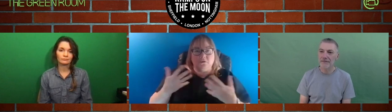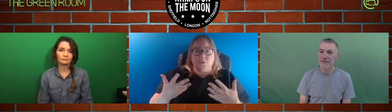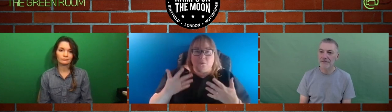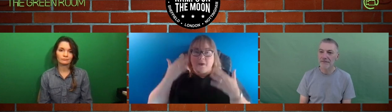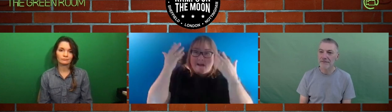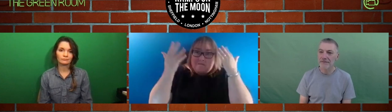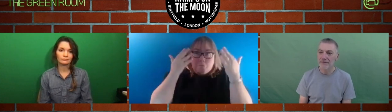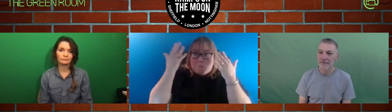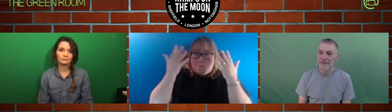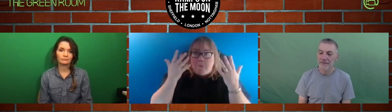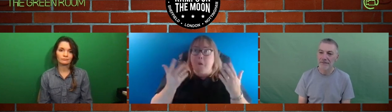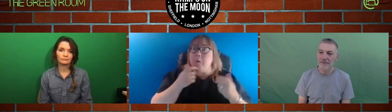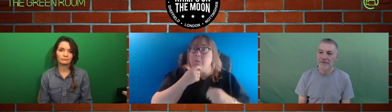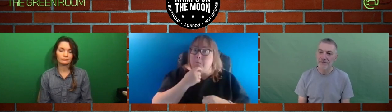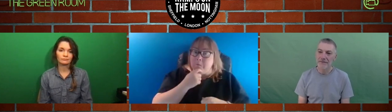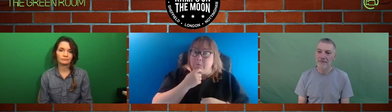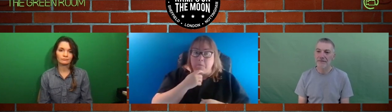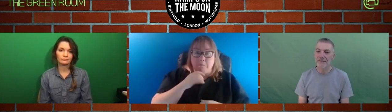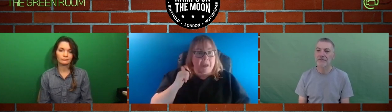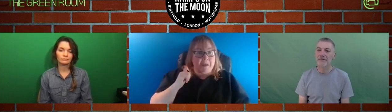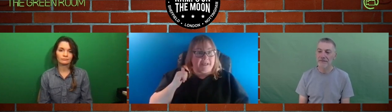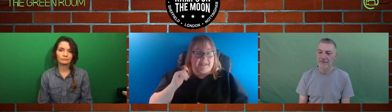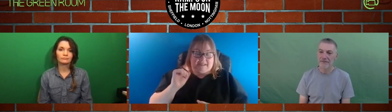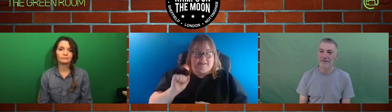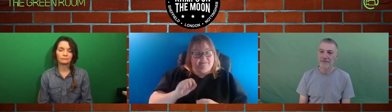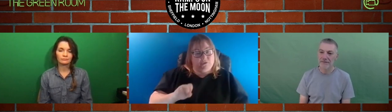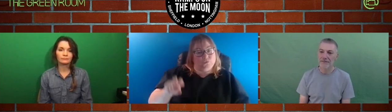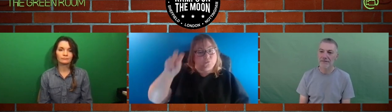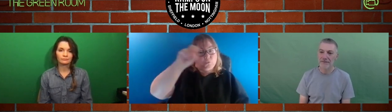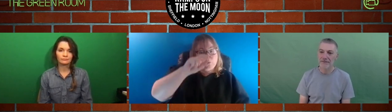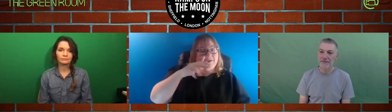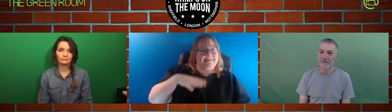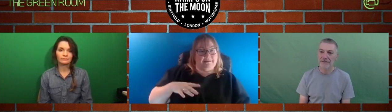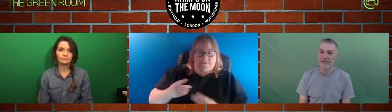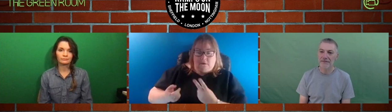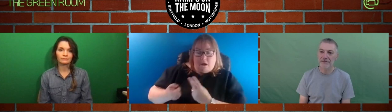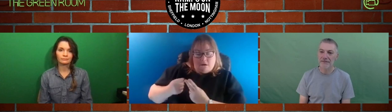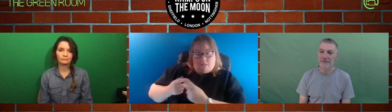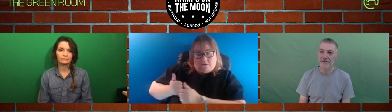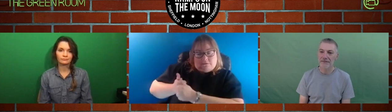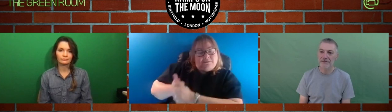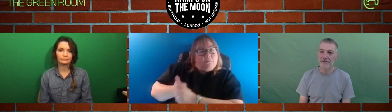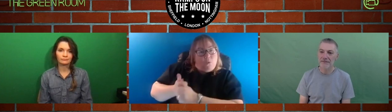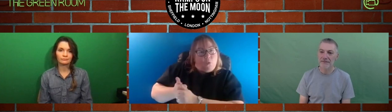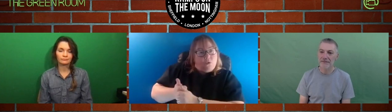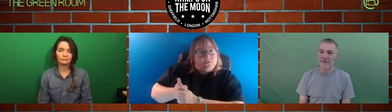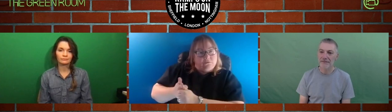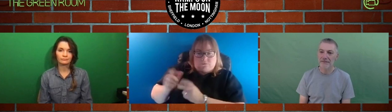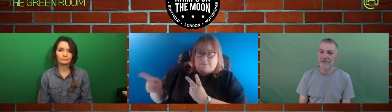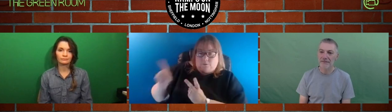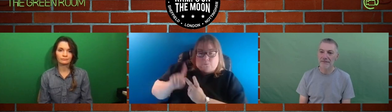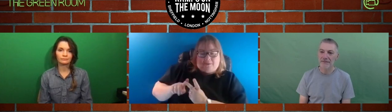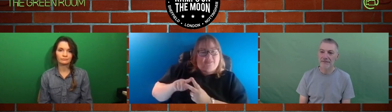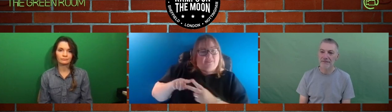need to bring in another support worker to be with us all the time or to be with us some of the time. That might have been what was the